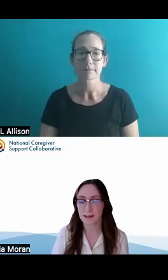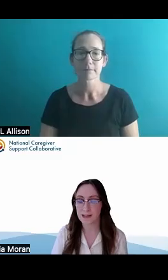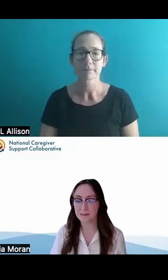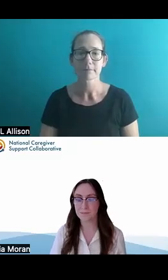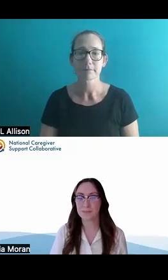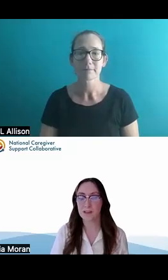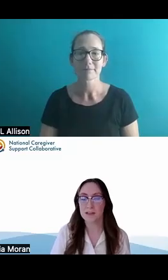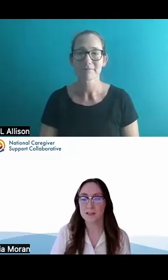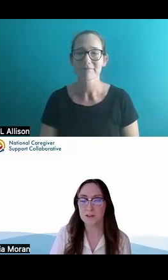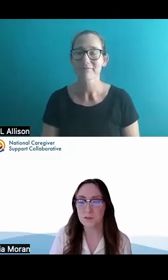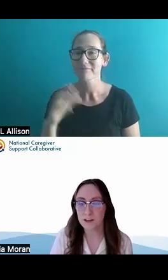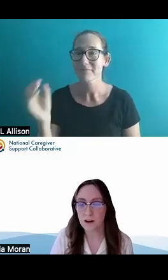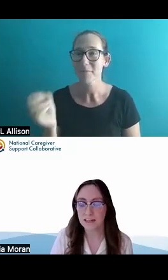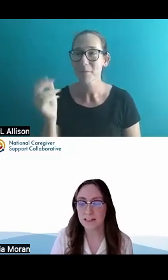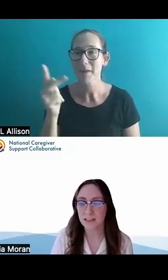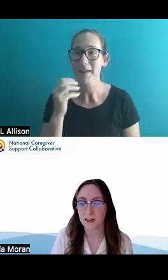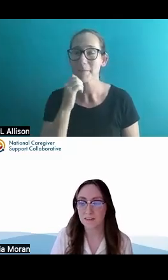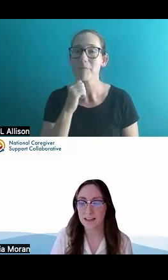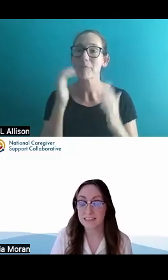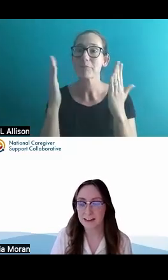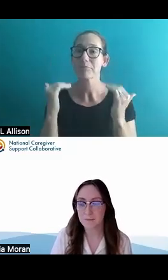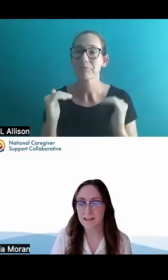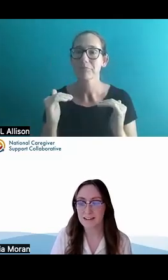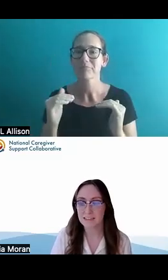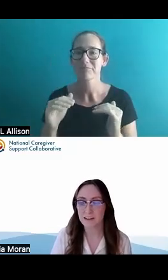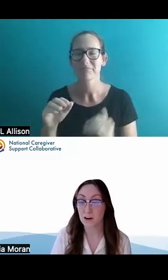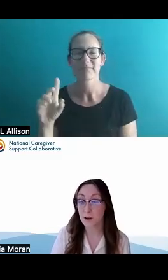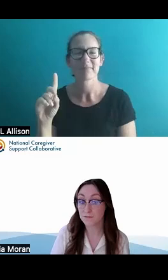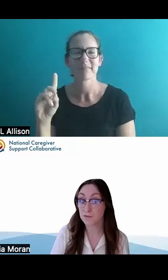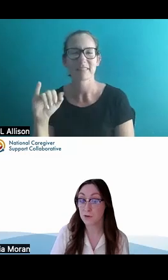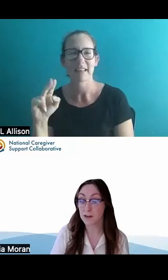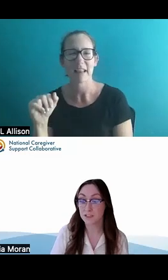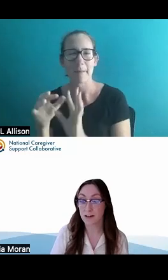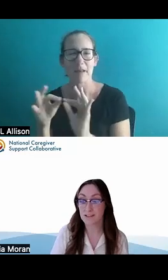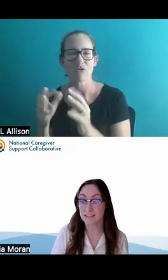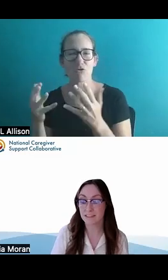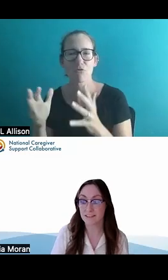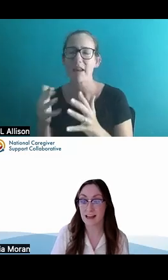Okay, so moving on, here like Diana mentioned, there are quite a few nuanced questions in the